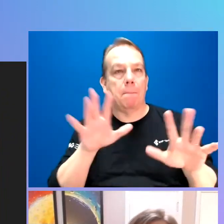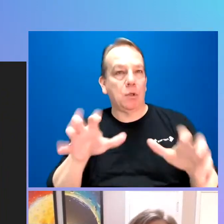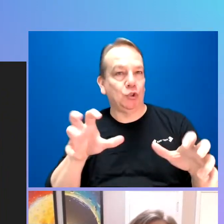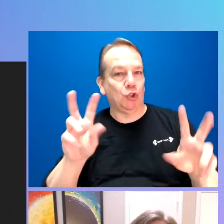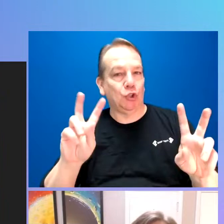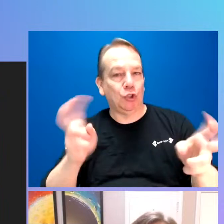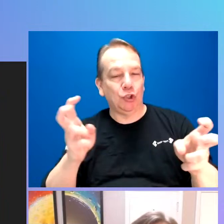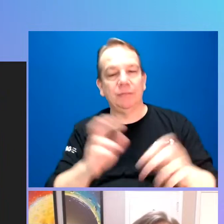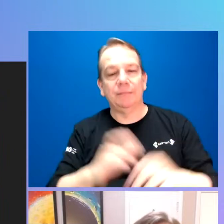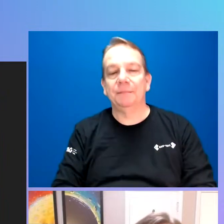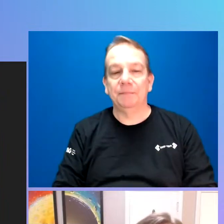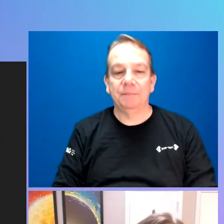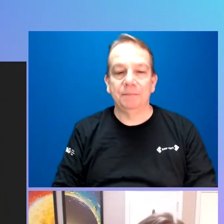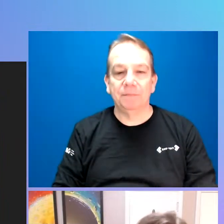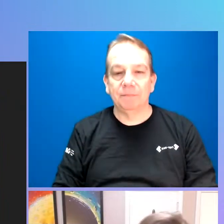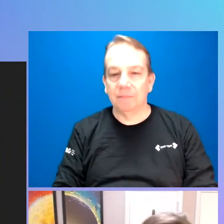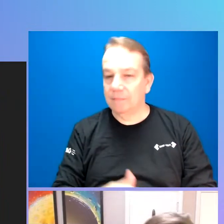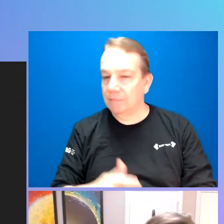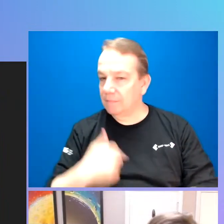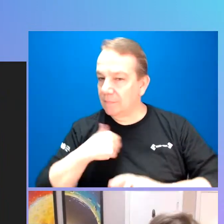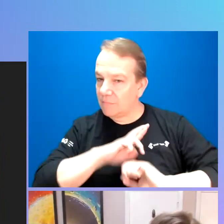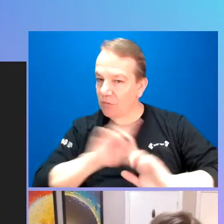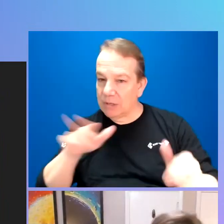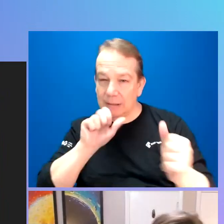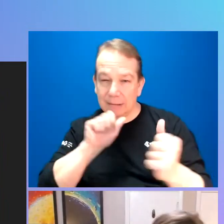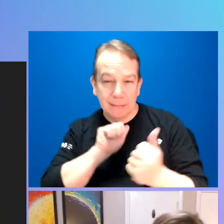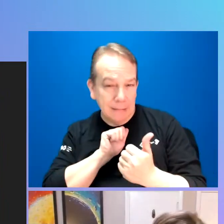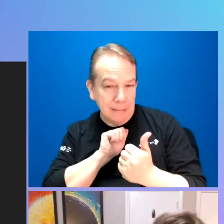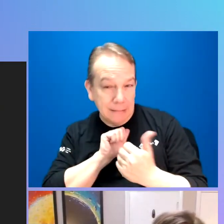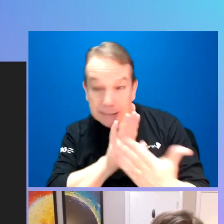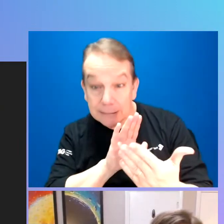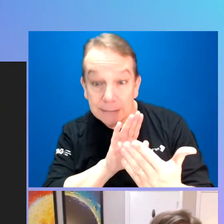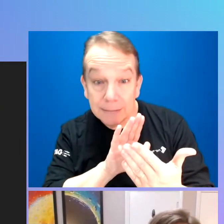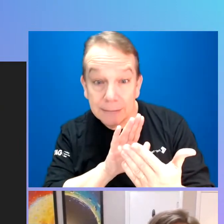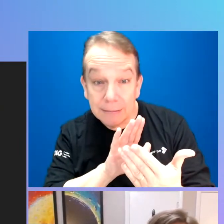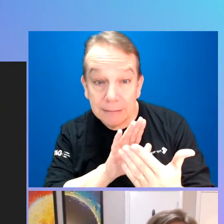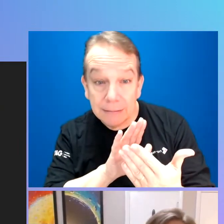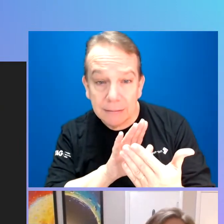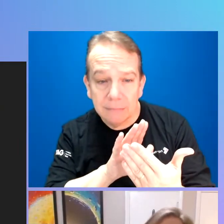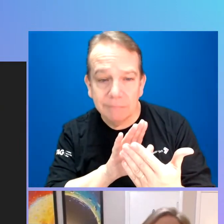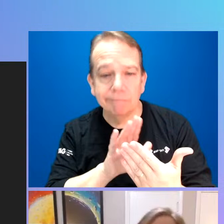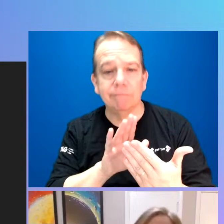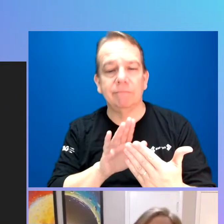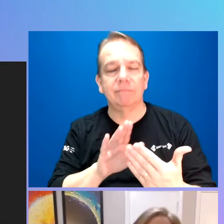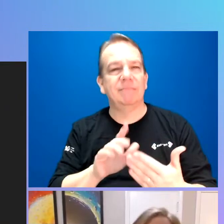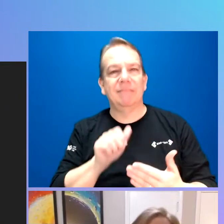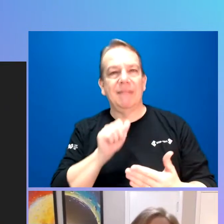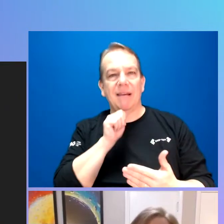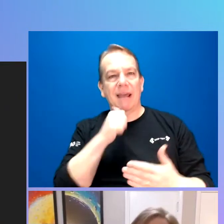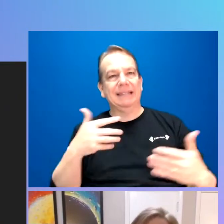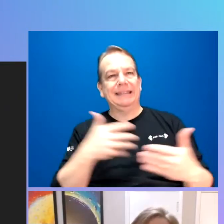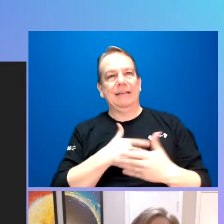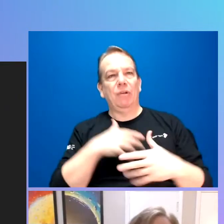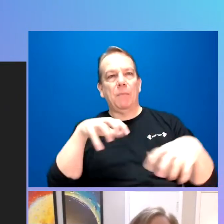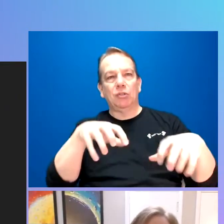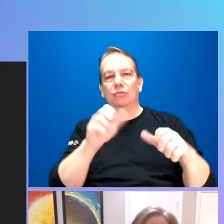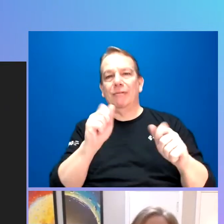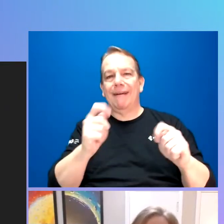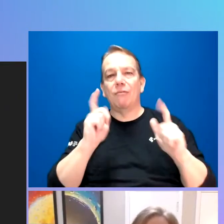we approach this monster and we find that it's not a scary